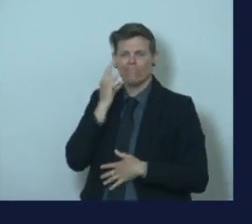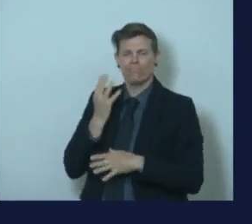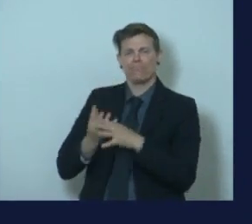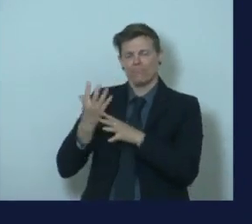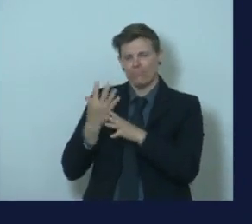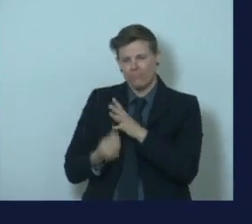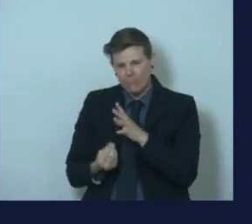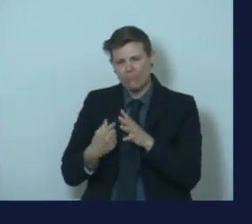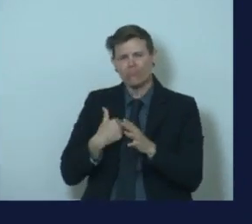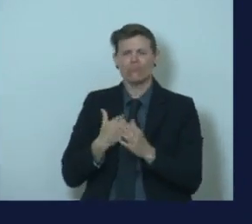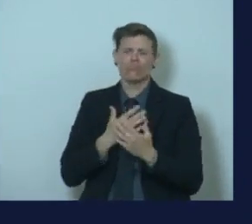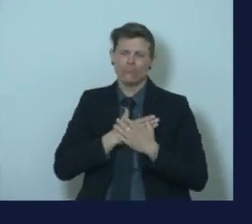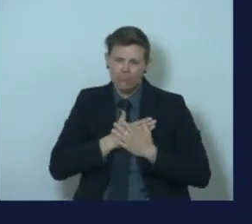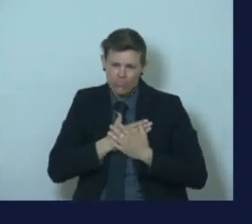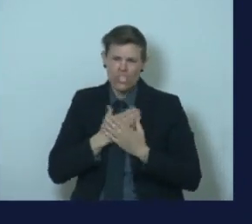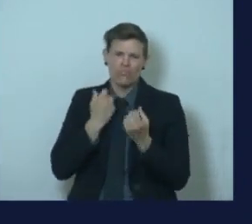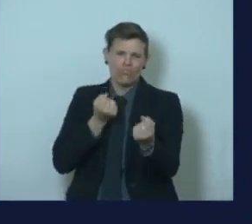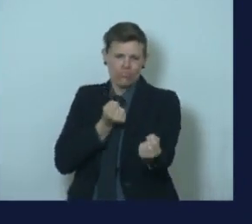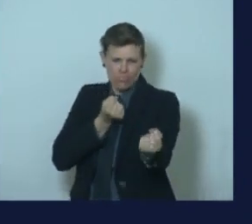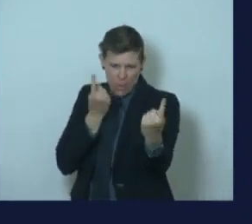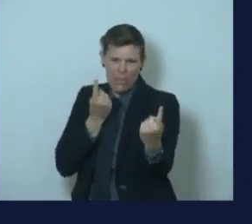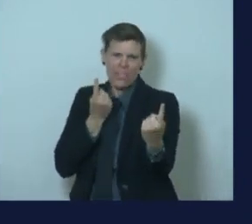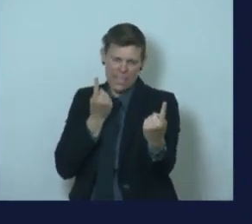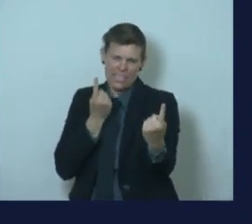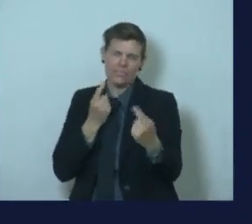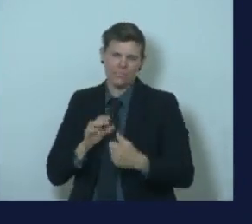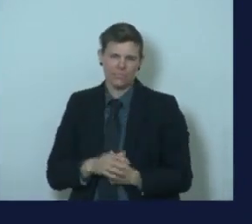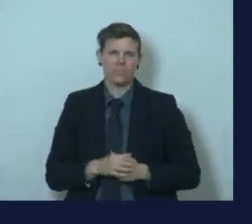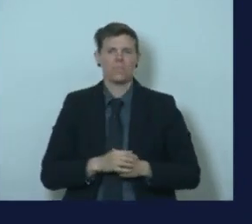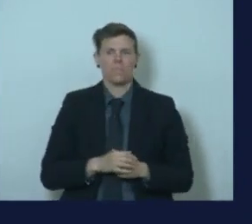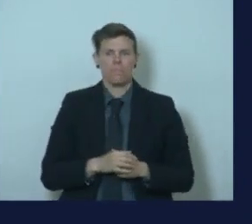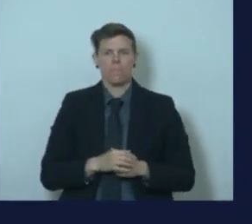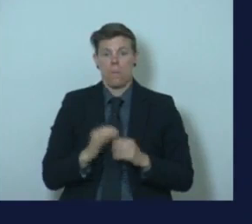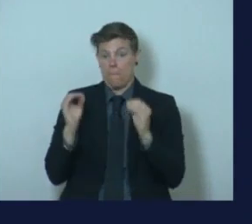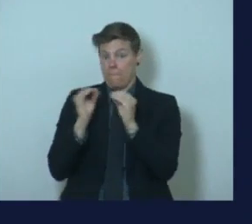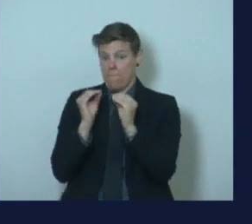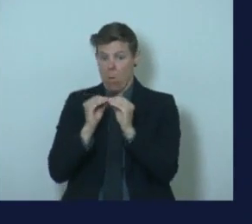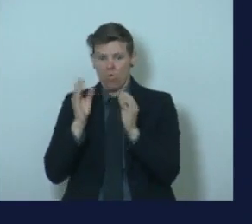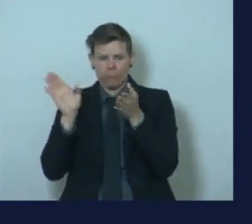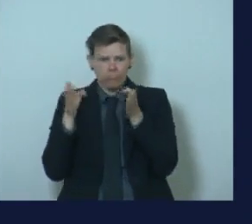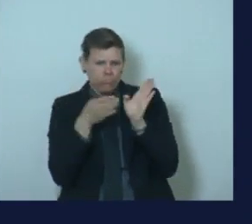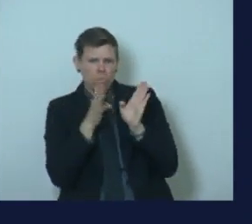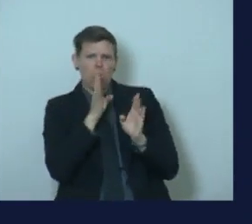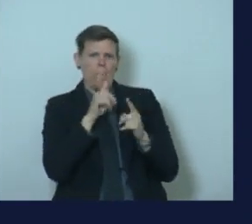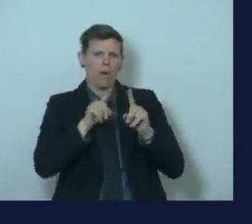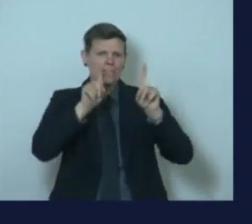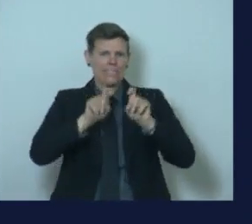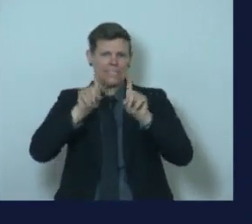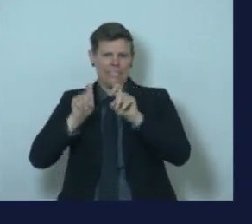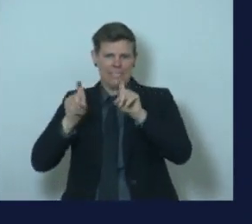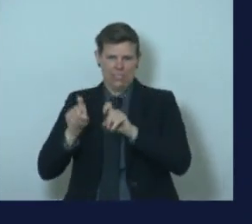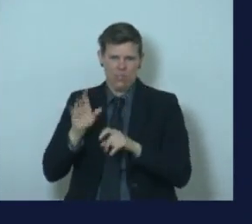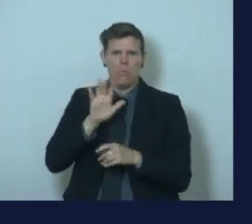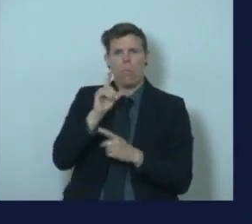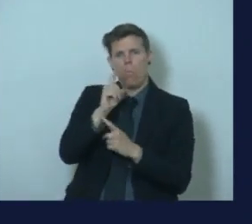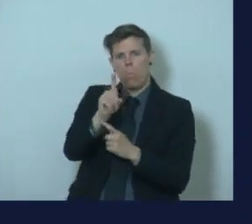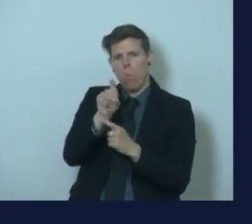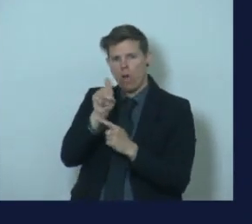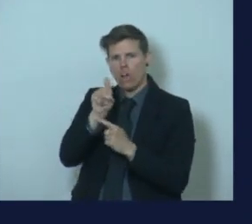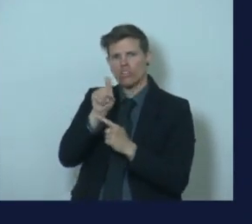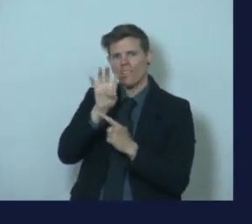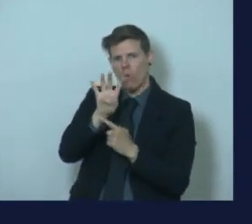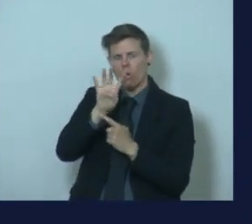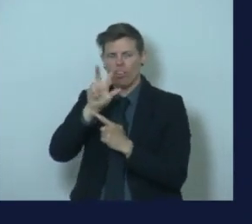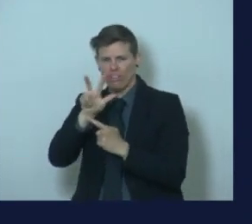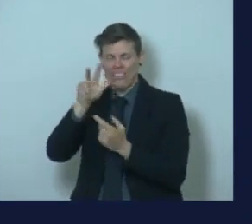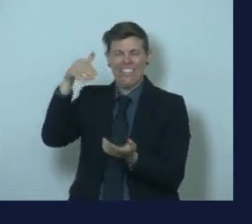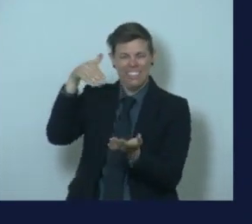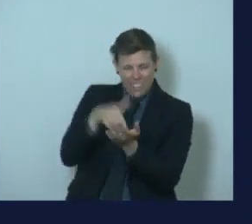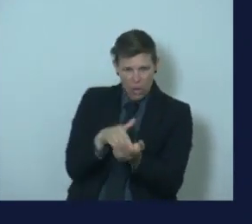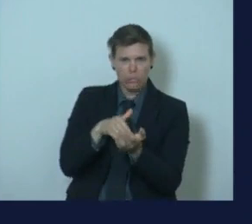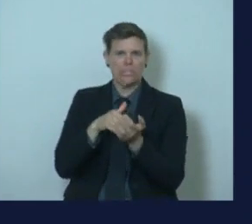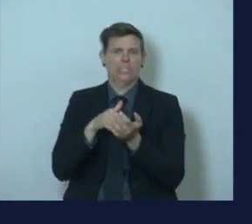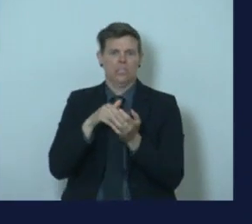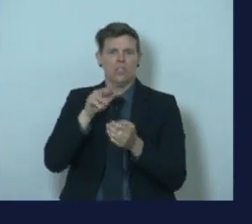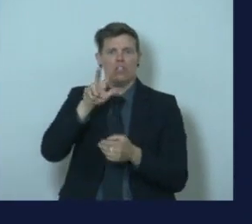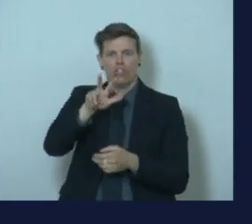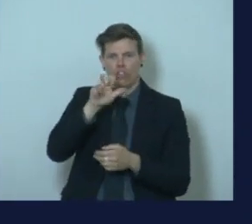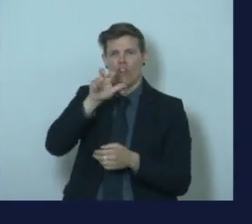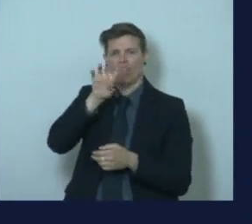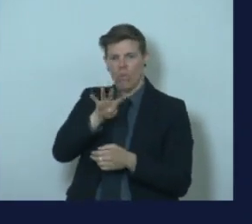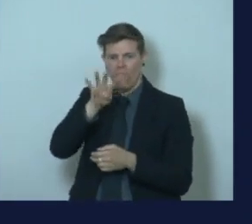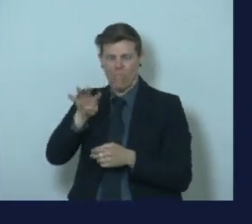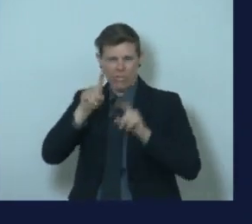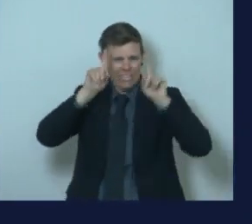OUR CONDOLENCES GO OUT TO ALL OF THE FAMILY MEMBERS WHO HAVE BEEN SO DRAMATICALLY AFFECTED BY COVID-19.